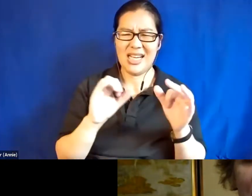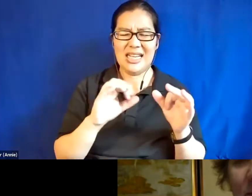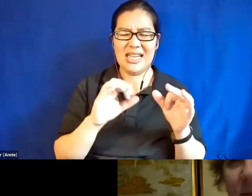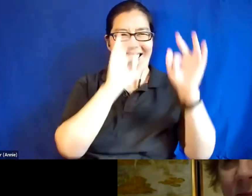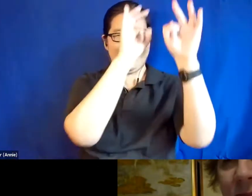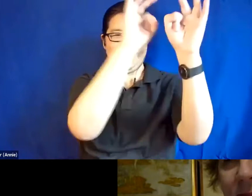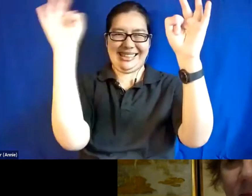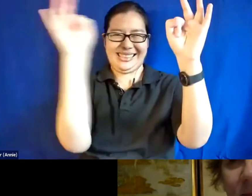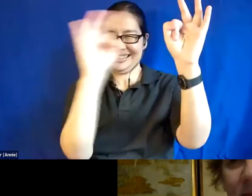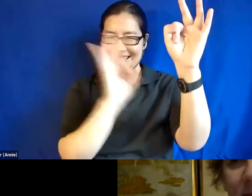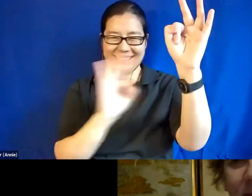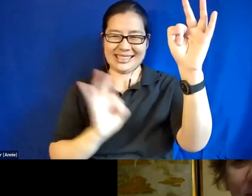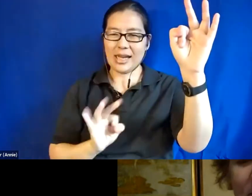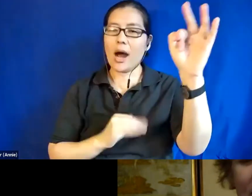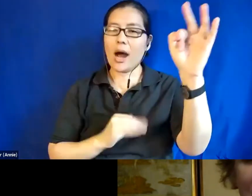able to display a